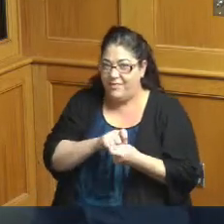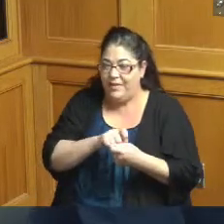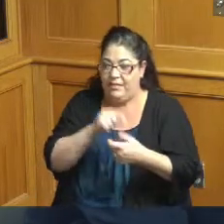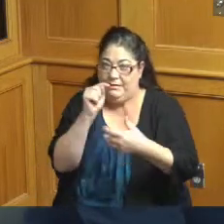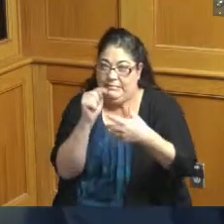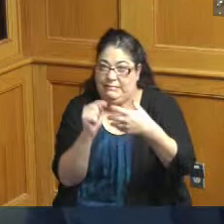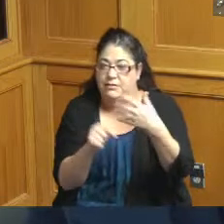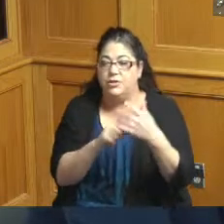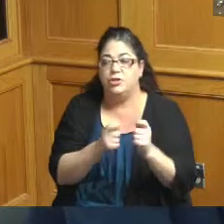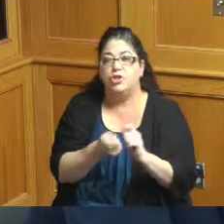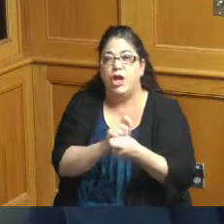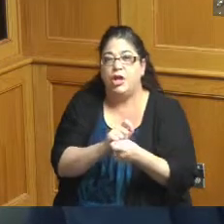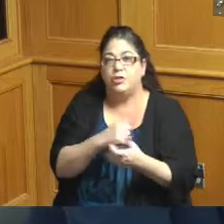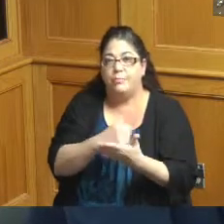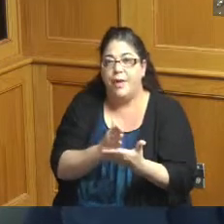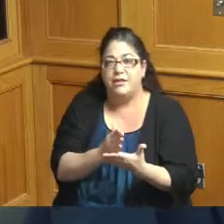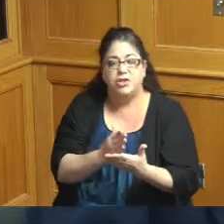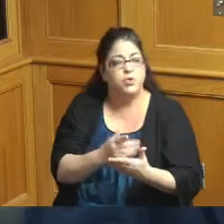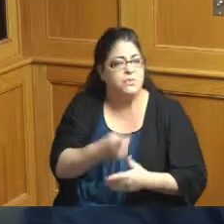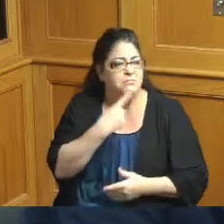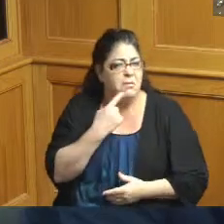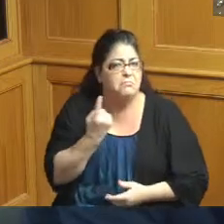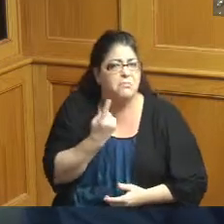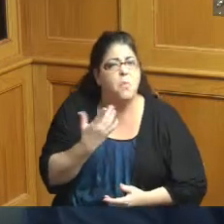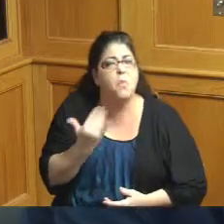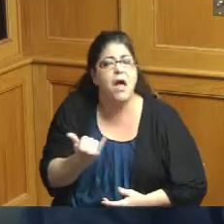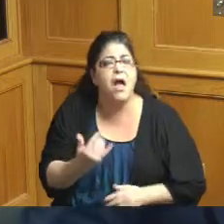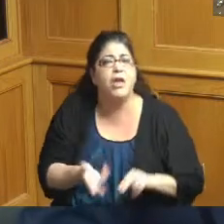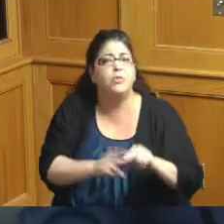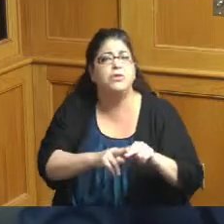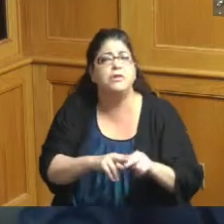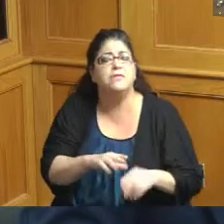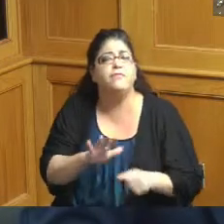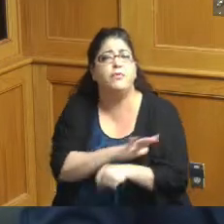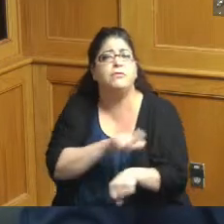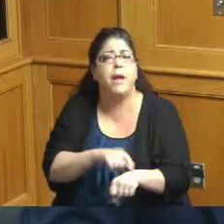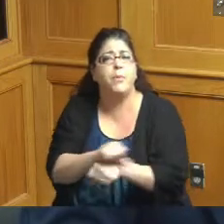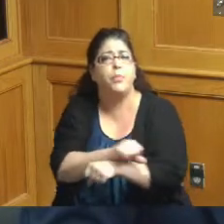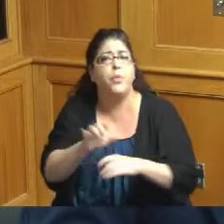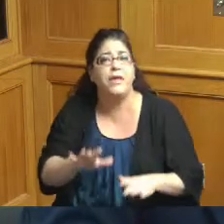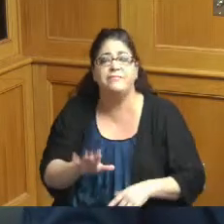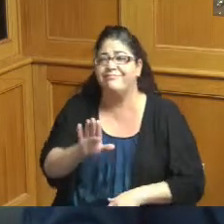we increasing our number of full-time employees our court has historically had vacant positions